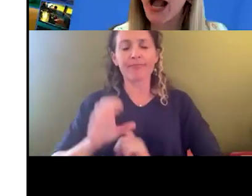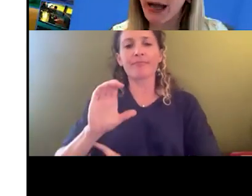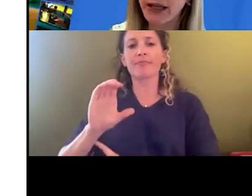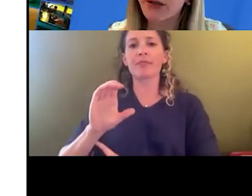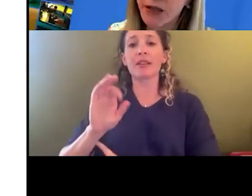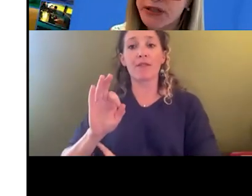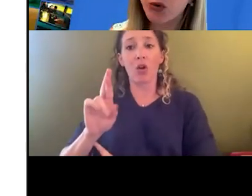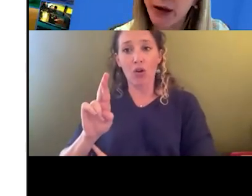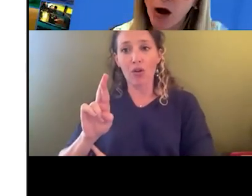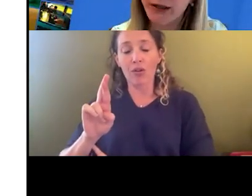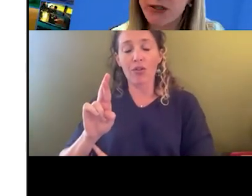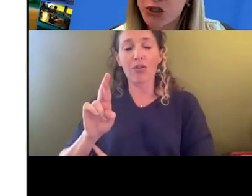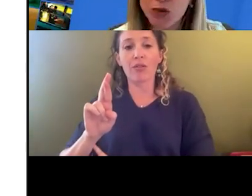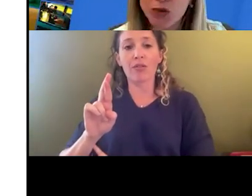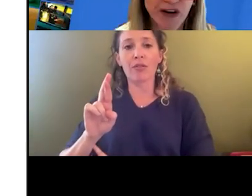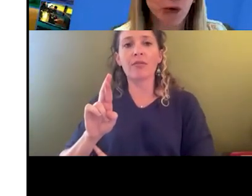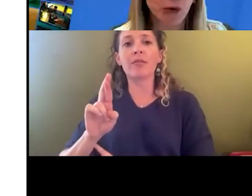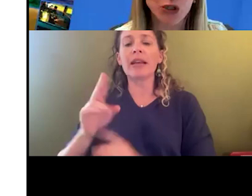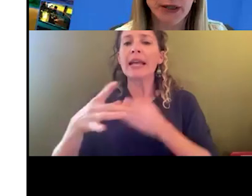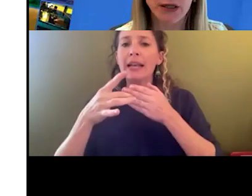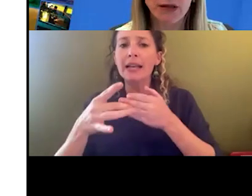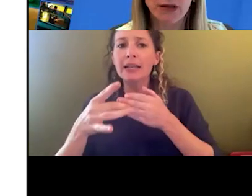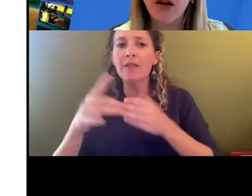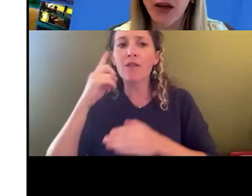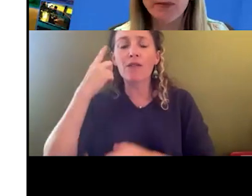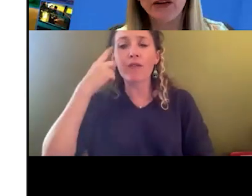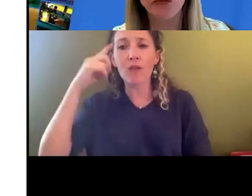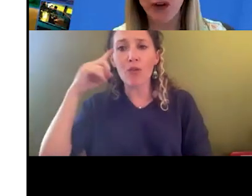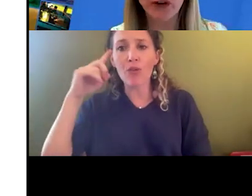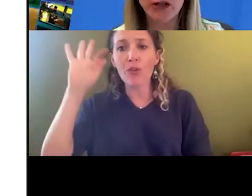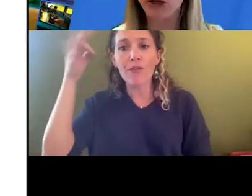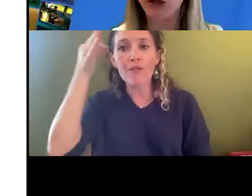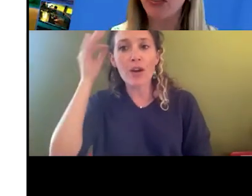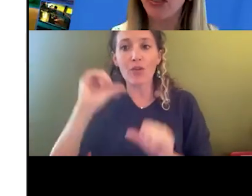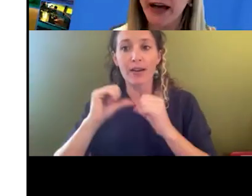In subsequent guidance to the federal agencies, they made it very clear that